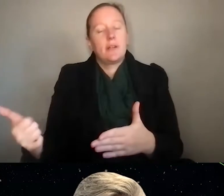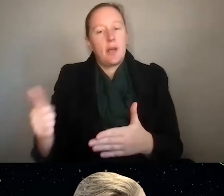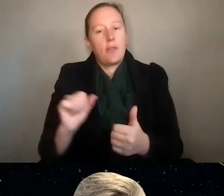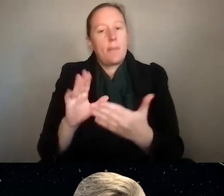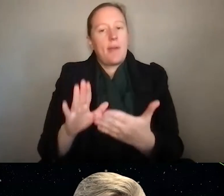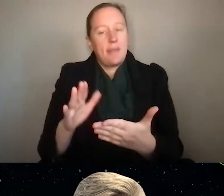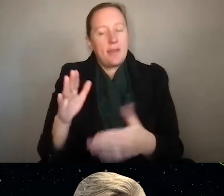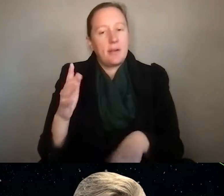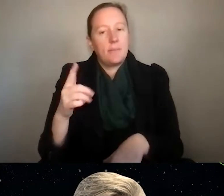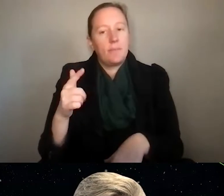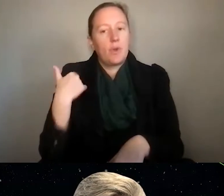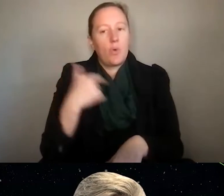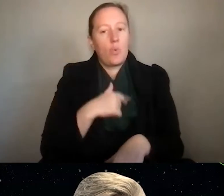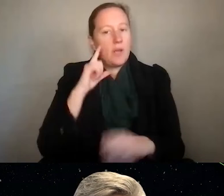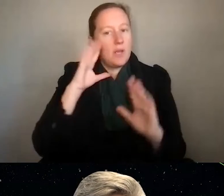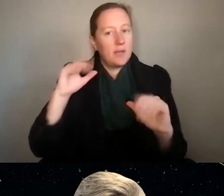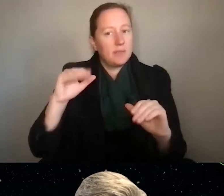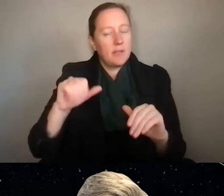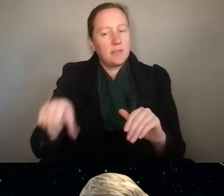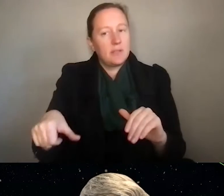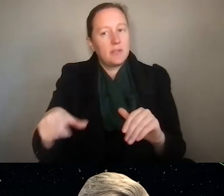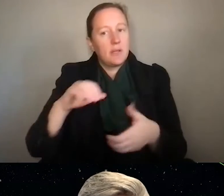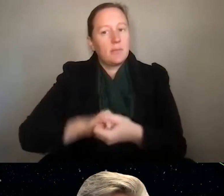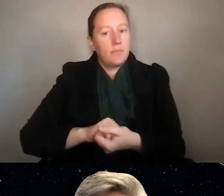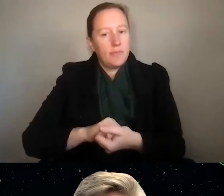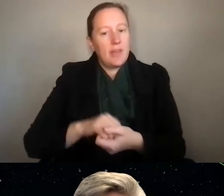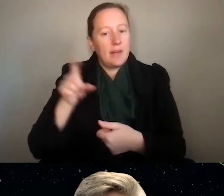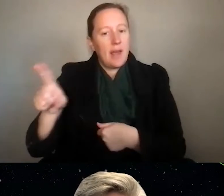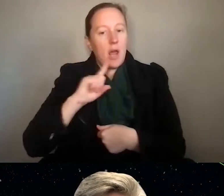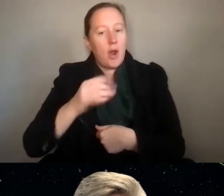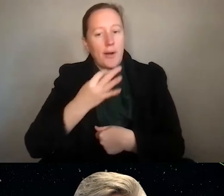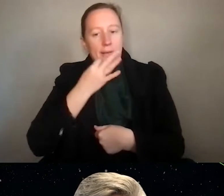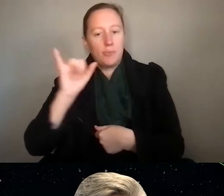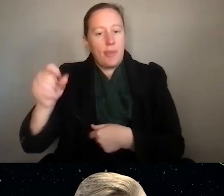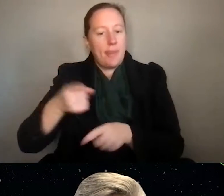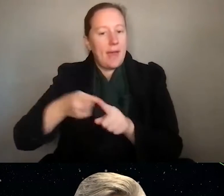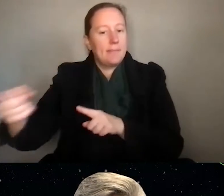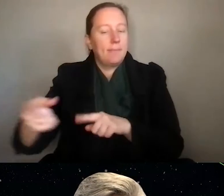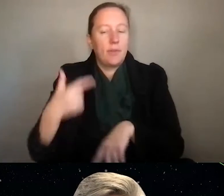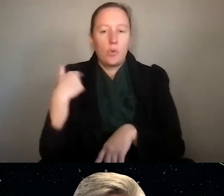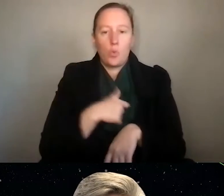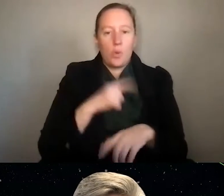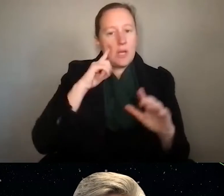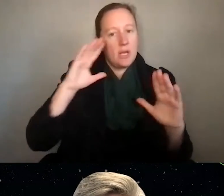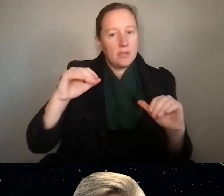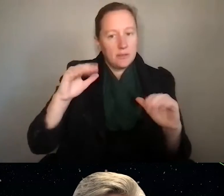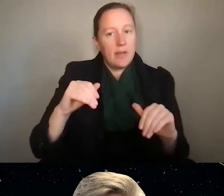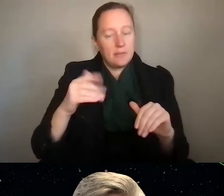partnering with someone else who brings that methodology so we understand that your project is going to be successful because at the end,